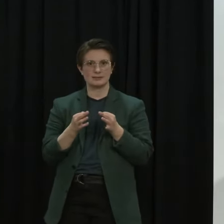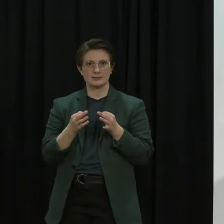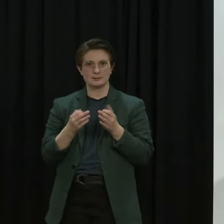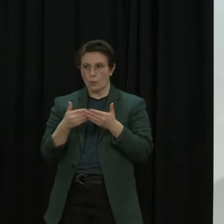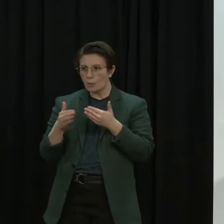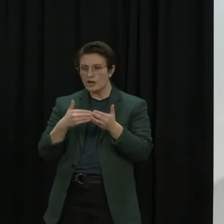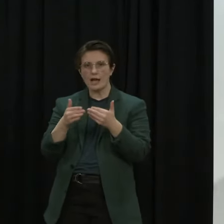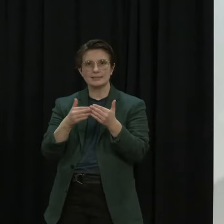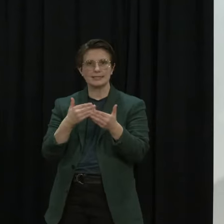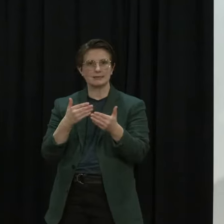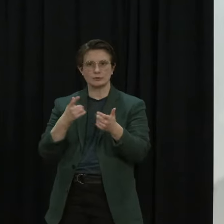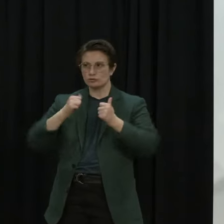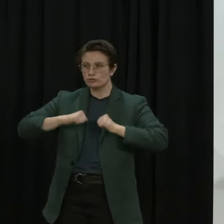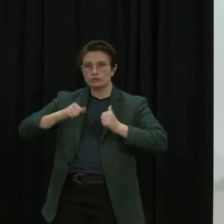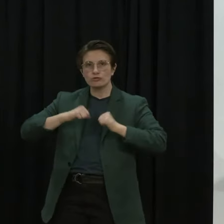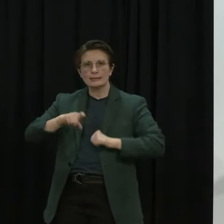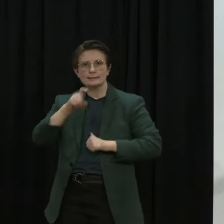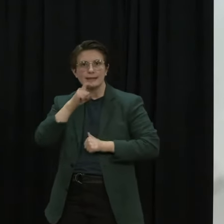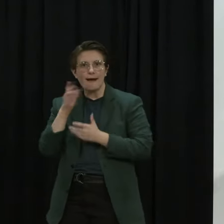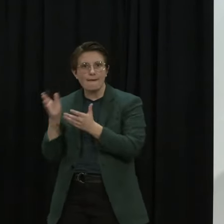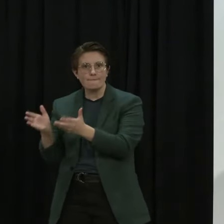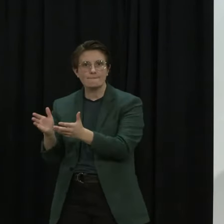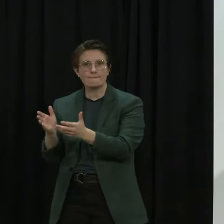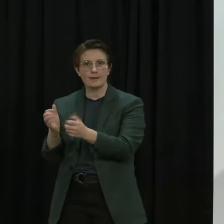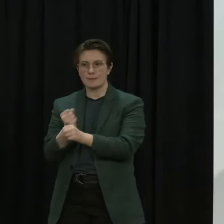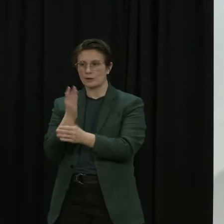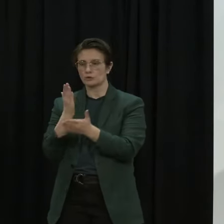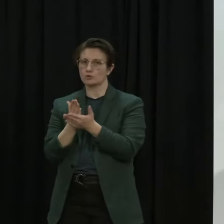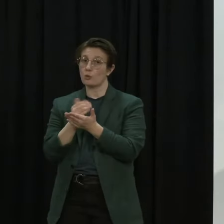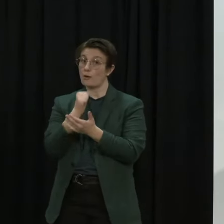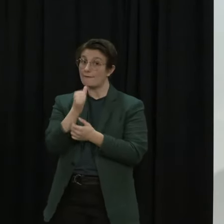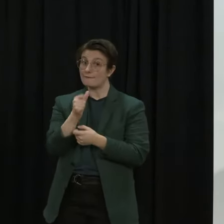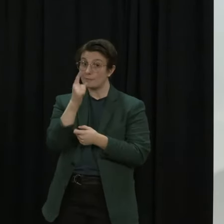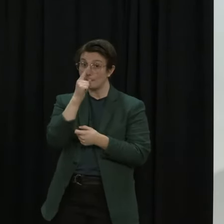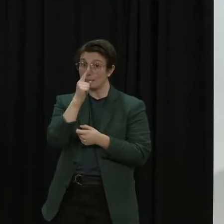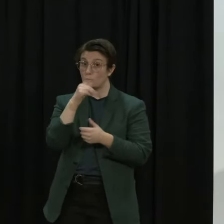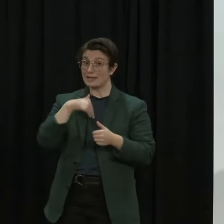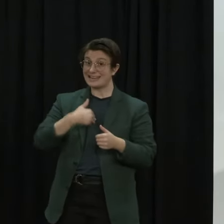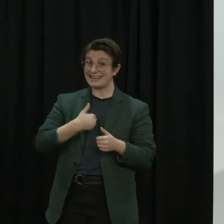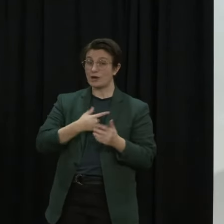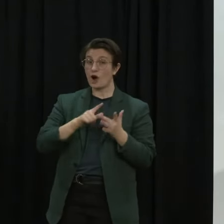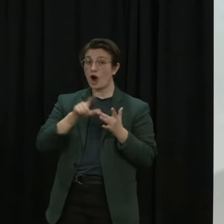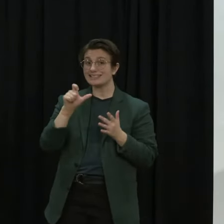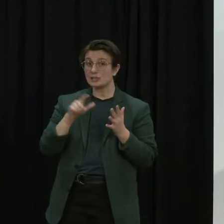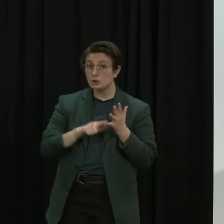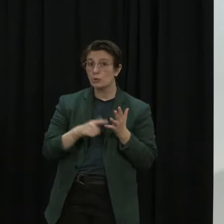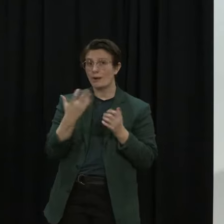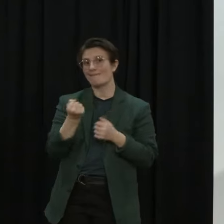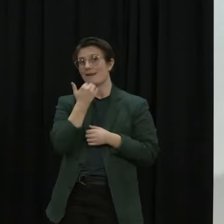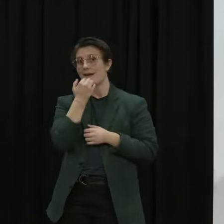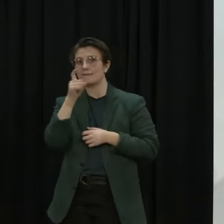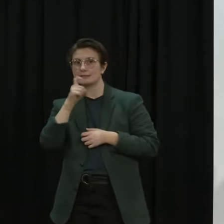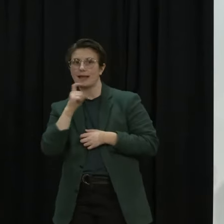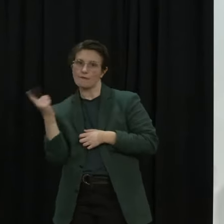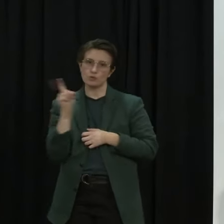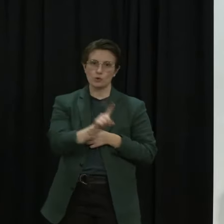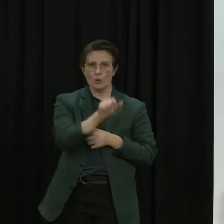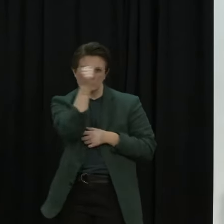the health system is prepared for increased number of covert cases but the answer is yes, they are doing a lot of